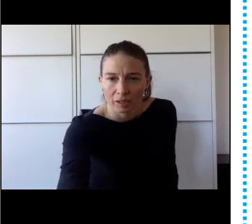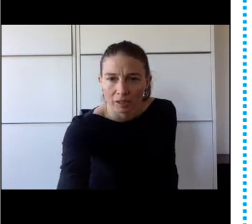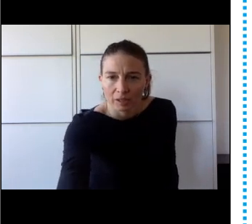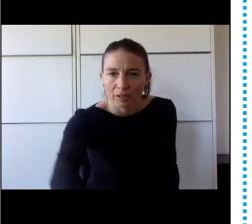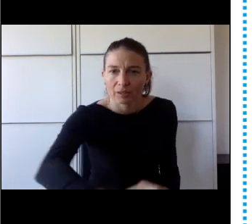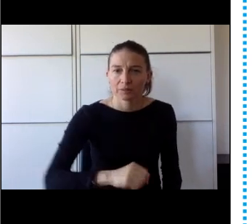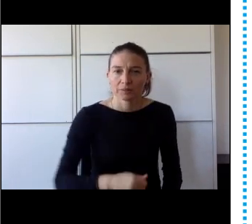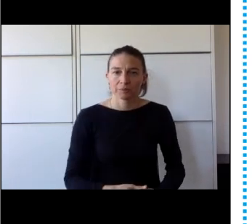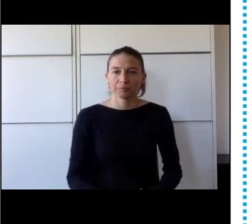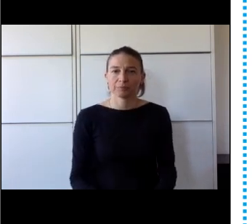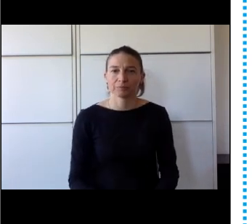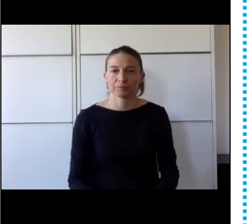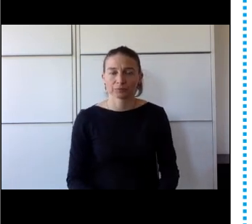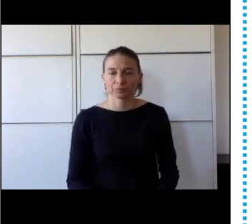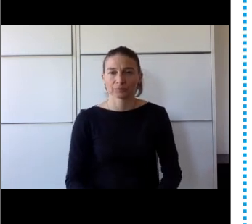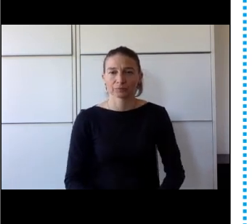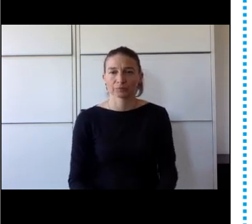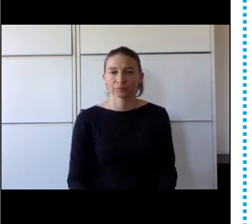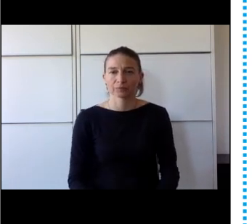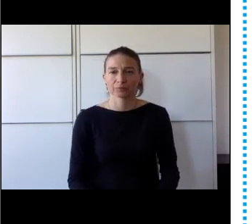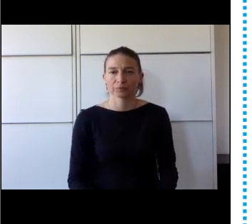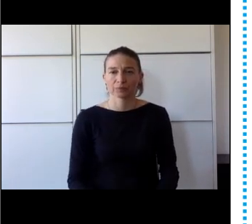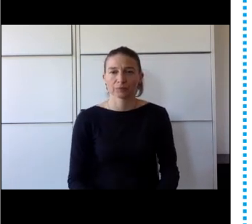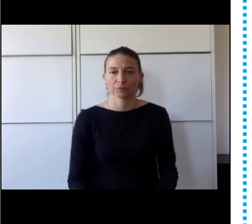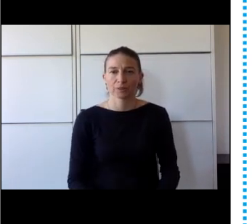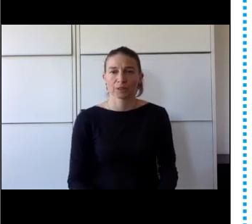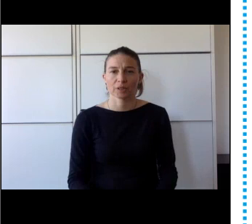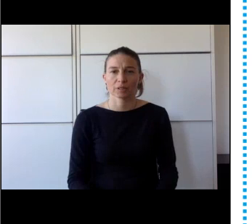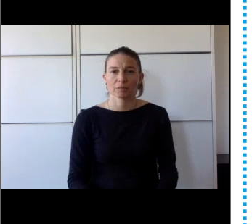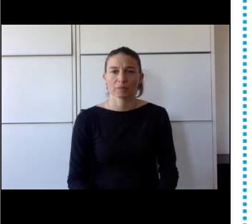And we have the directive on Web accessibility,